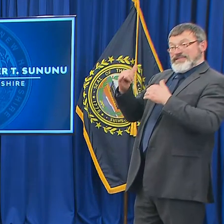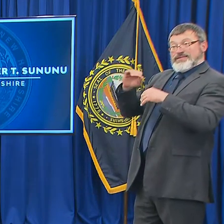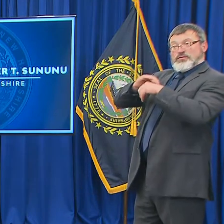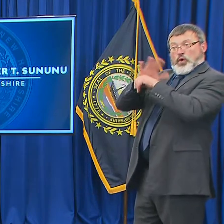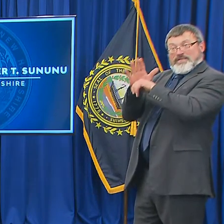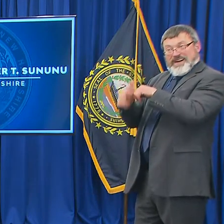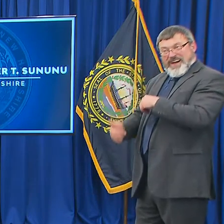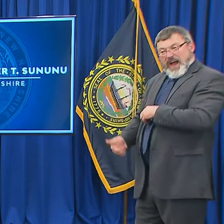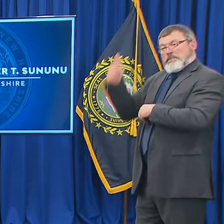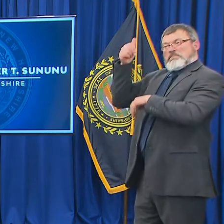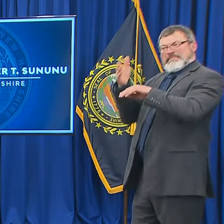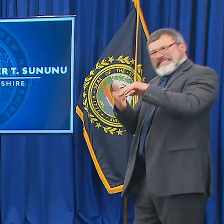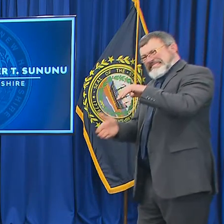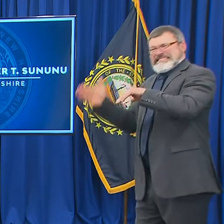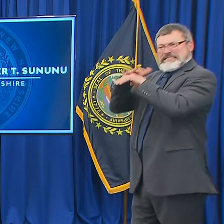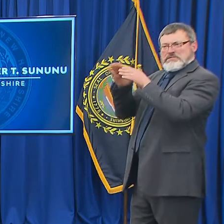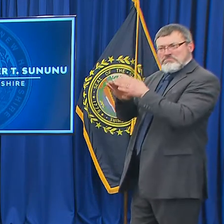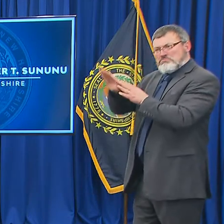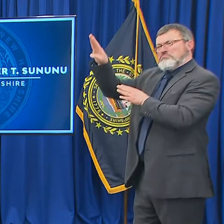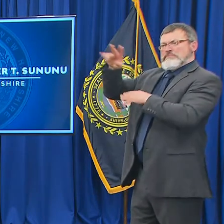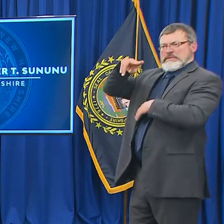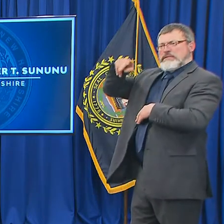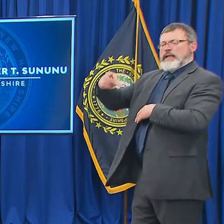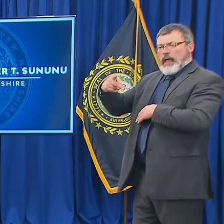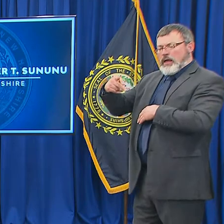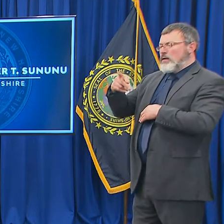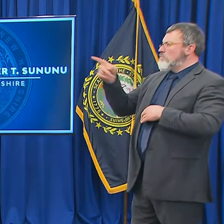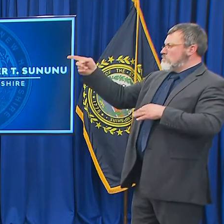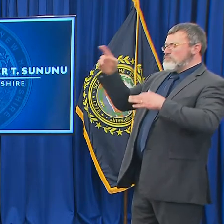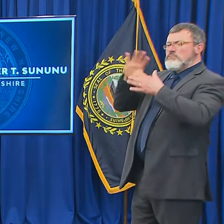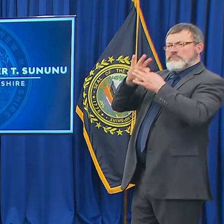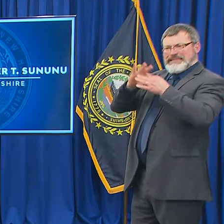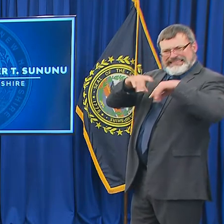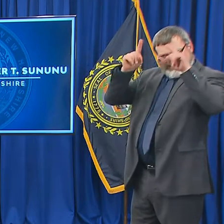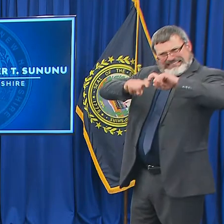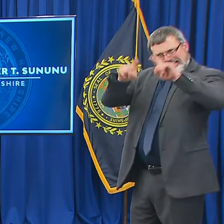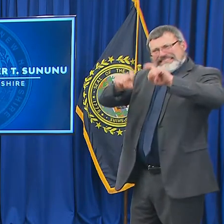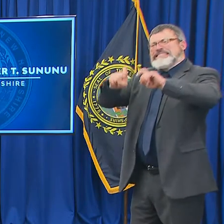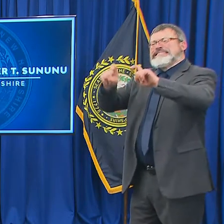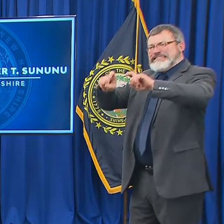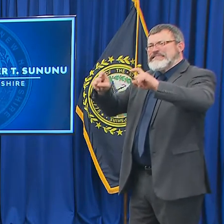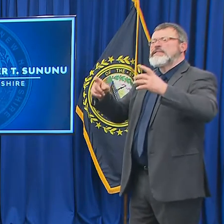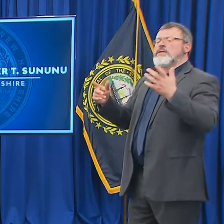contact to somebody close contacts somebody respiratory secretions to spread this virus.